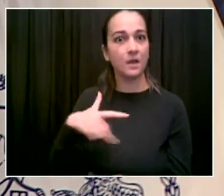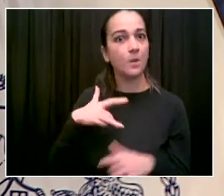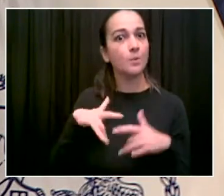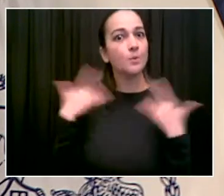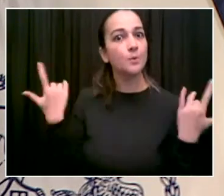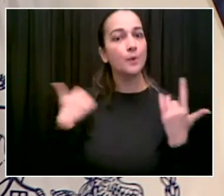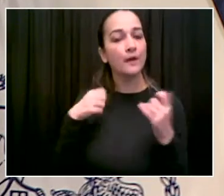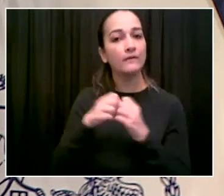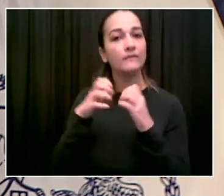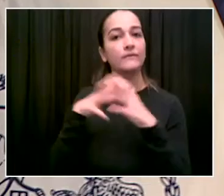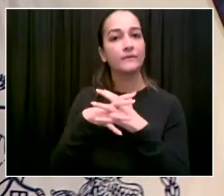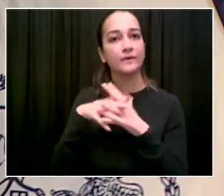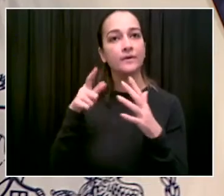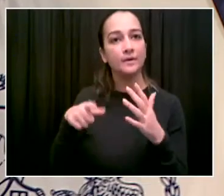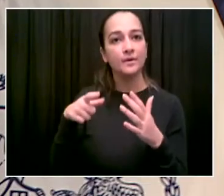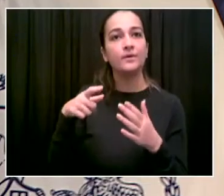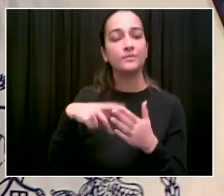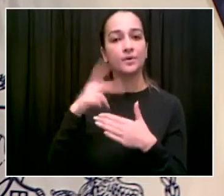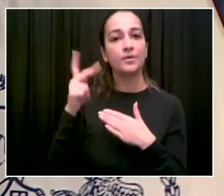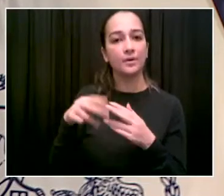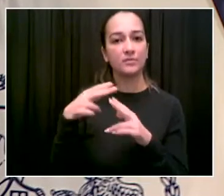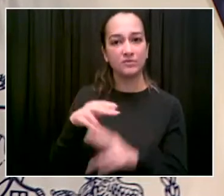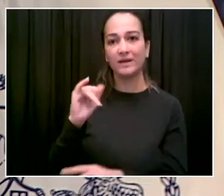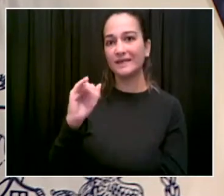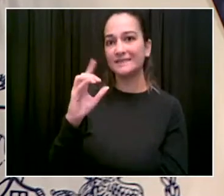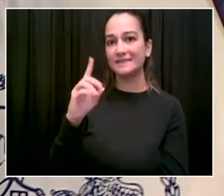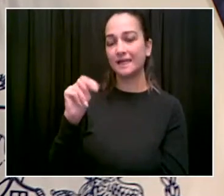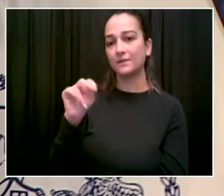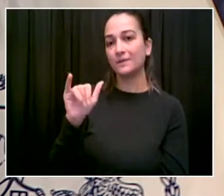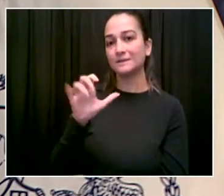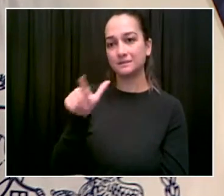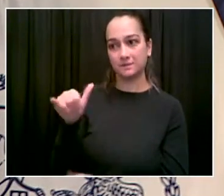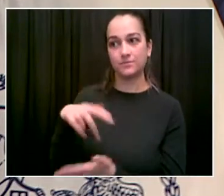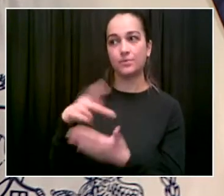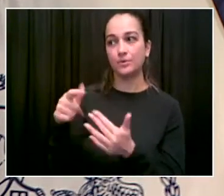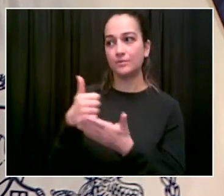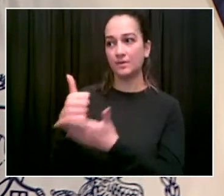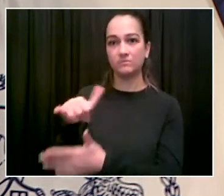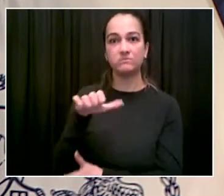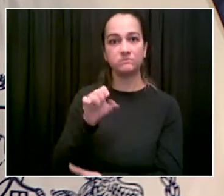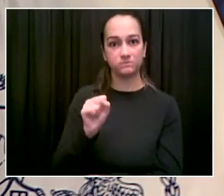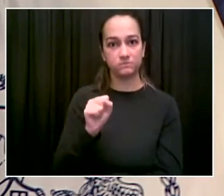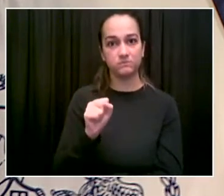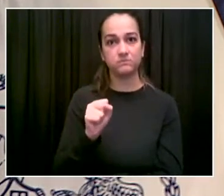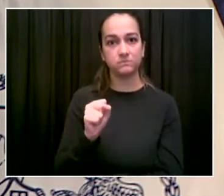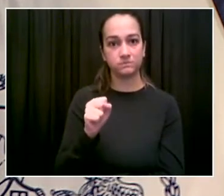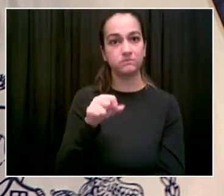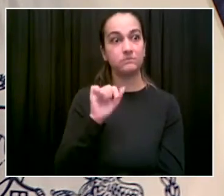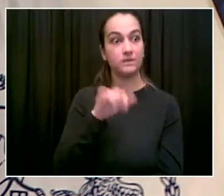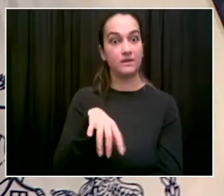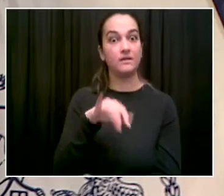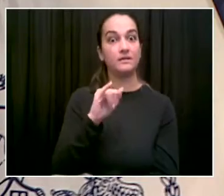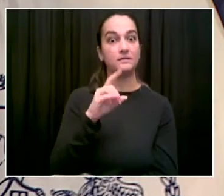TO WORK HERE. WE ARE SO PROUD OF THE PROGRAM THAT